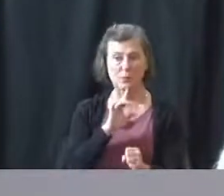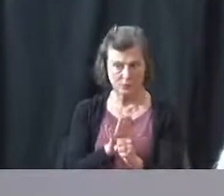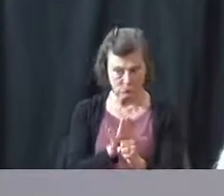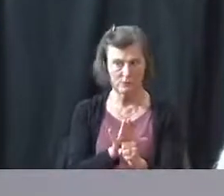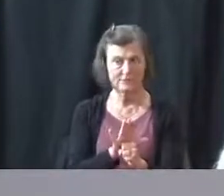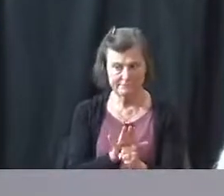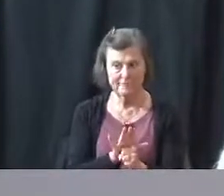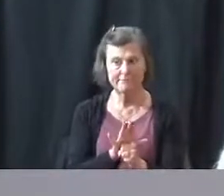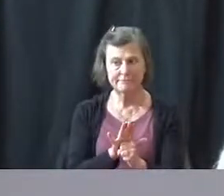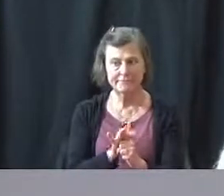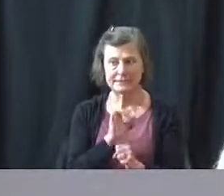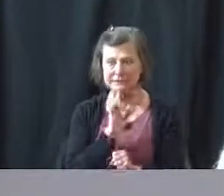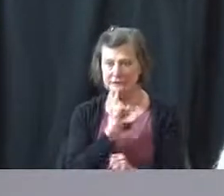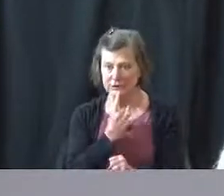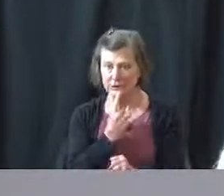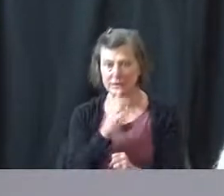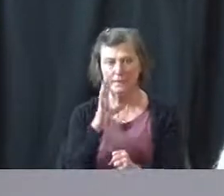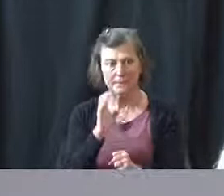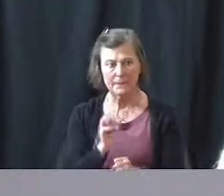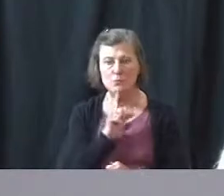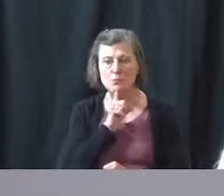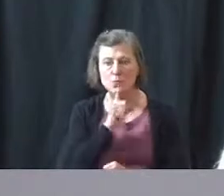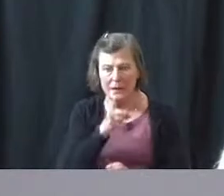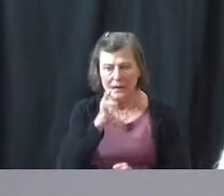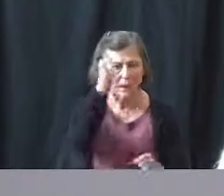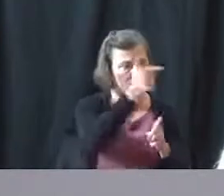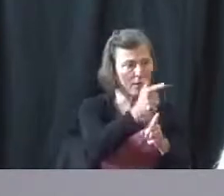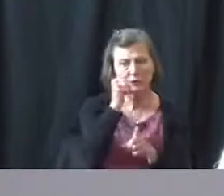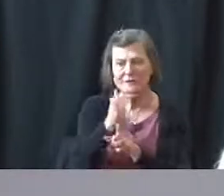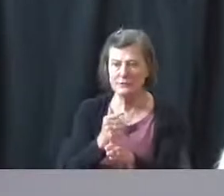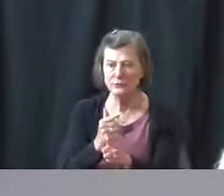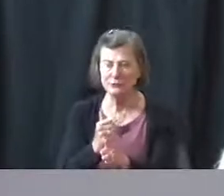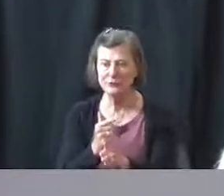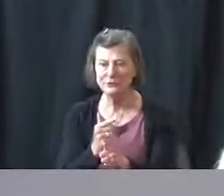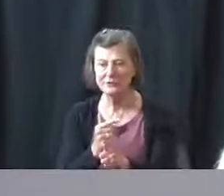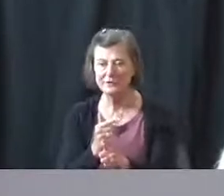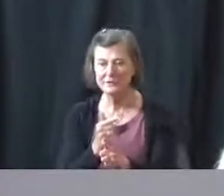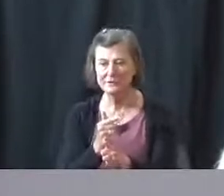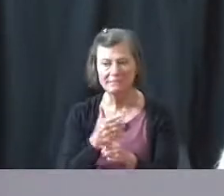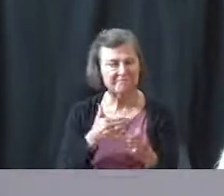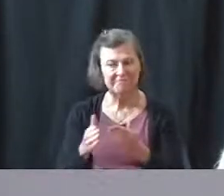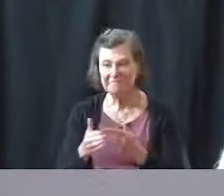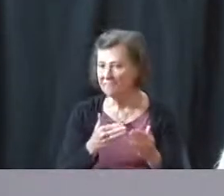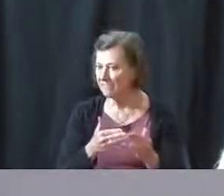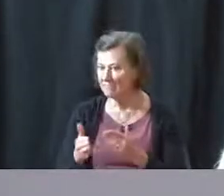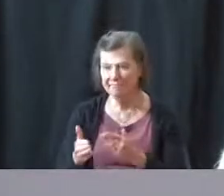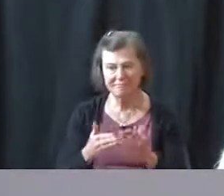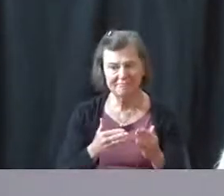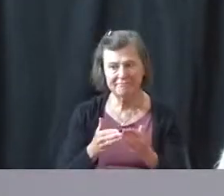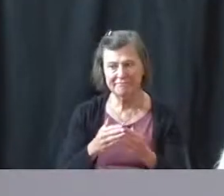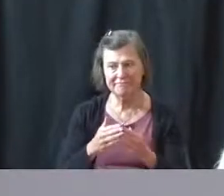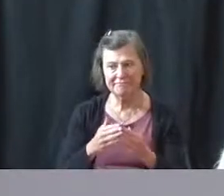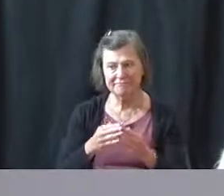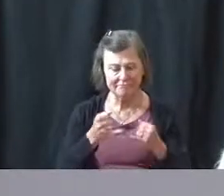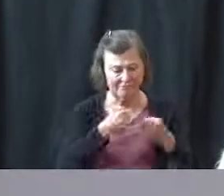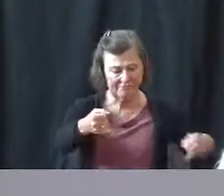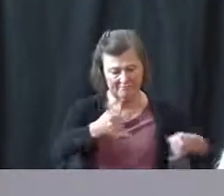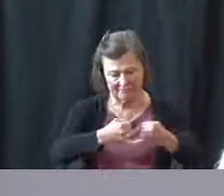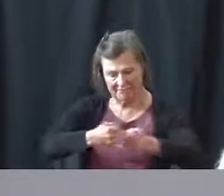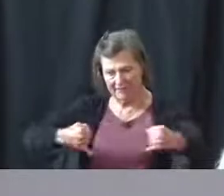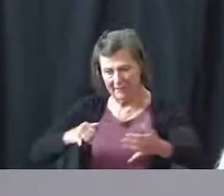Sincerely to be real brothers and sisters, regardless of any bar which estranges us from